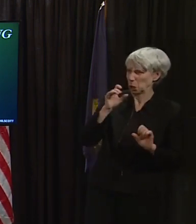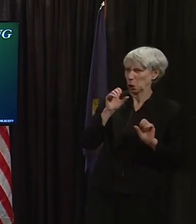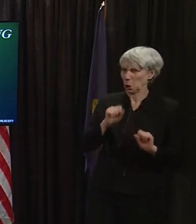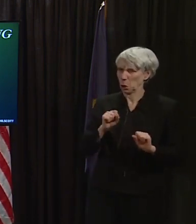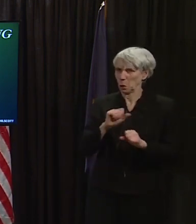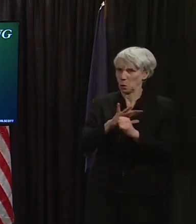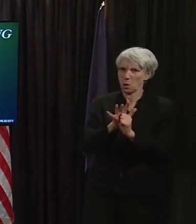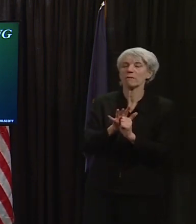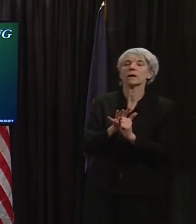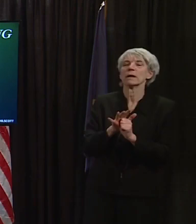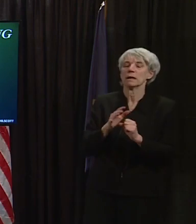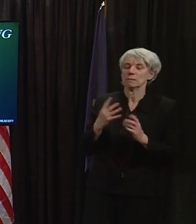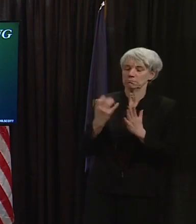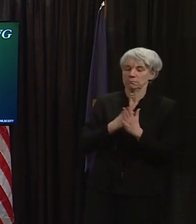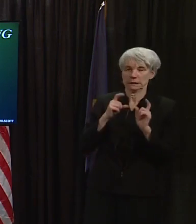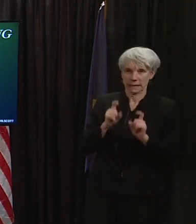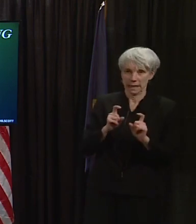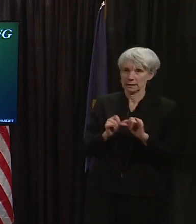away from others while you wait for your results.